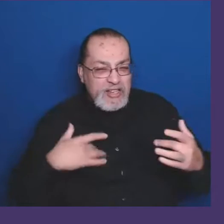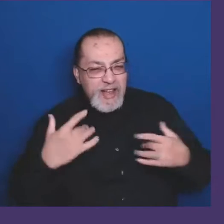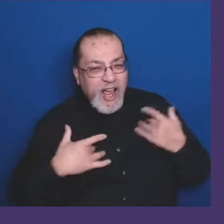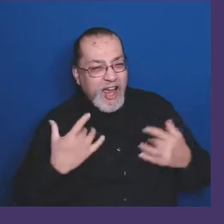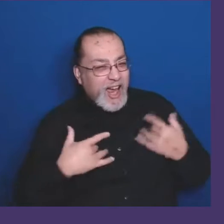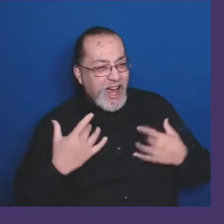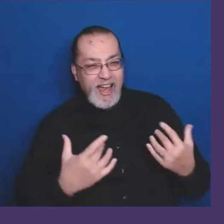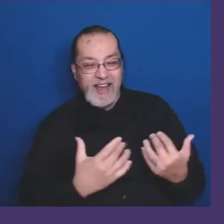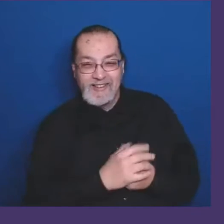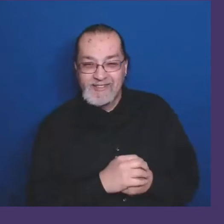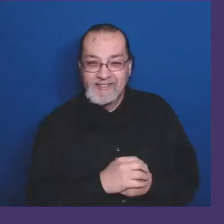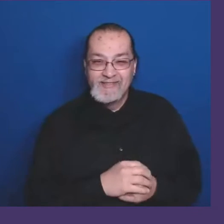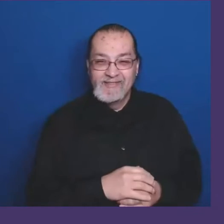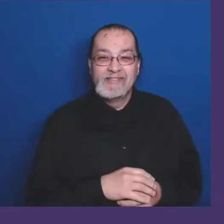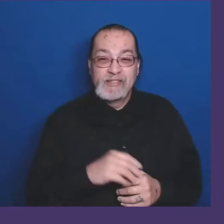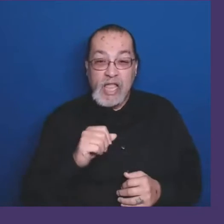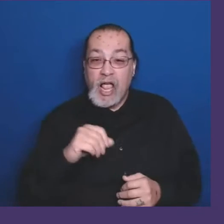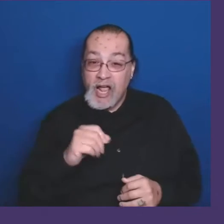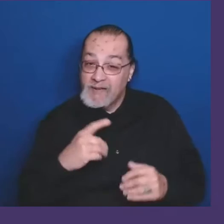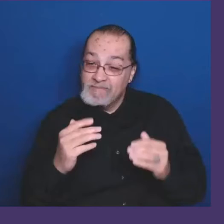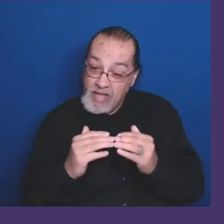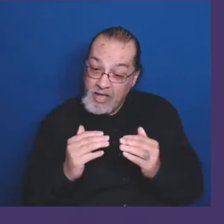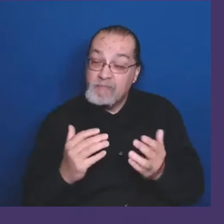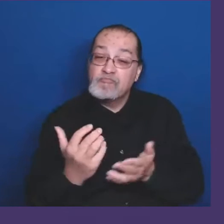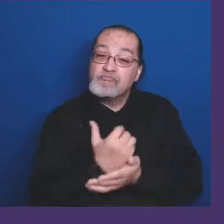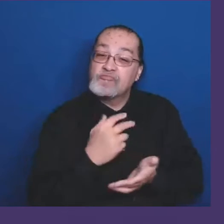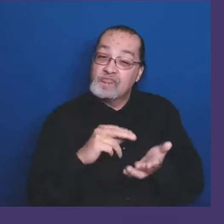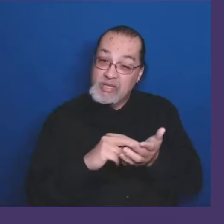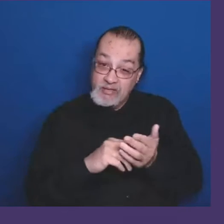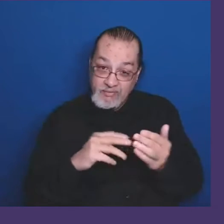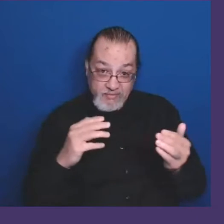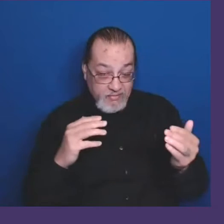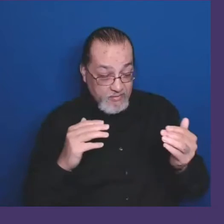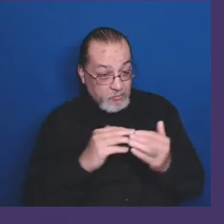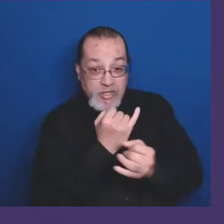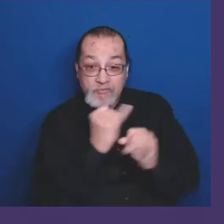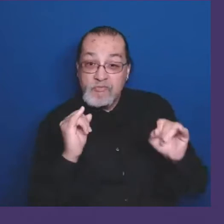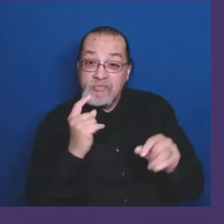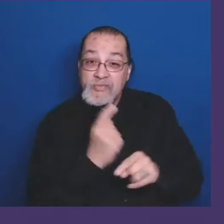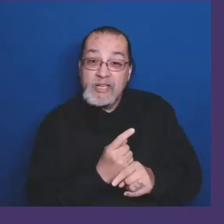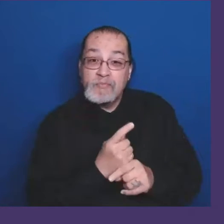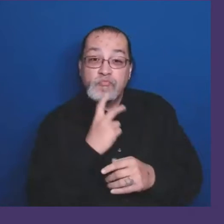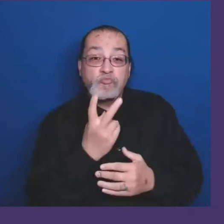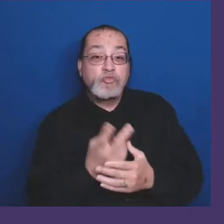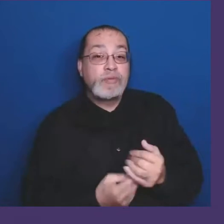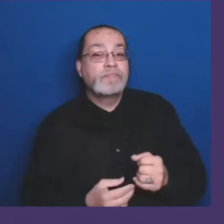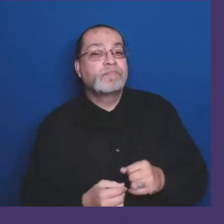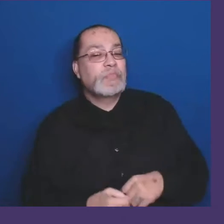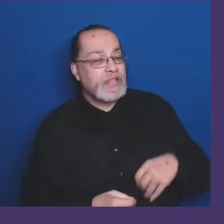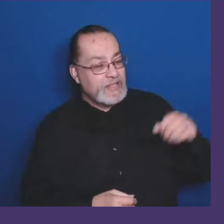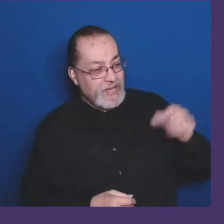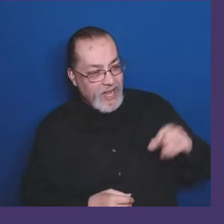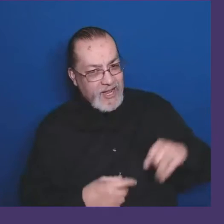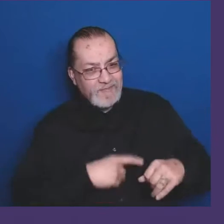independence for you both. Ilene Arenberg: Yes, it does. That money that I saved is for a vacation such as this one.